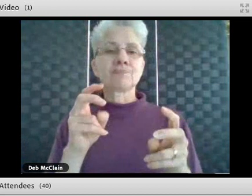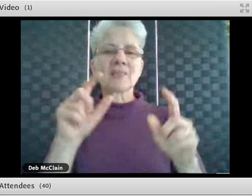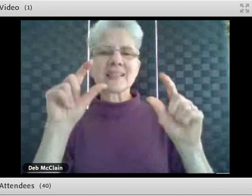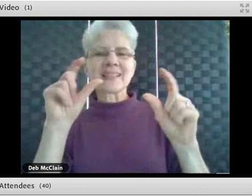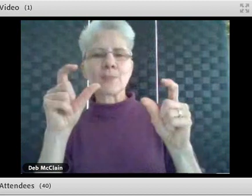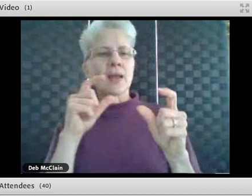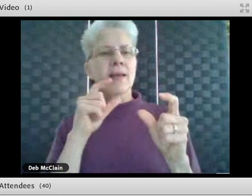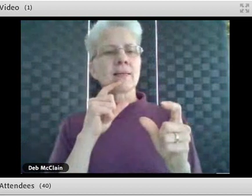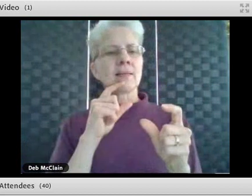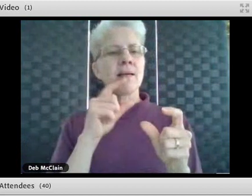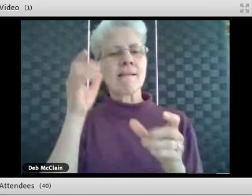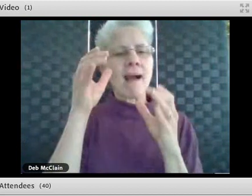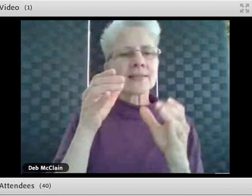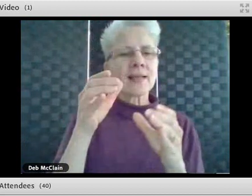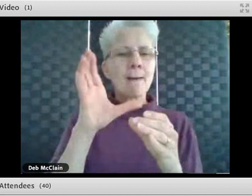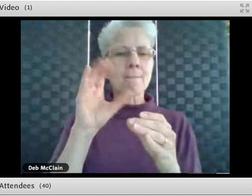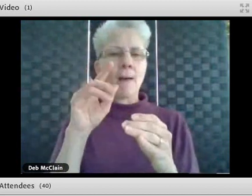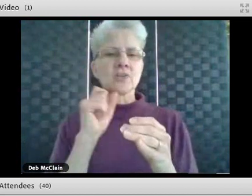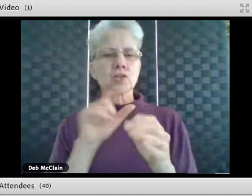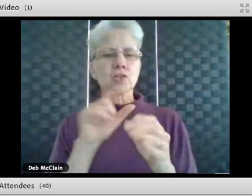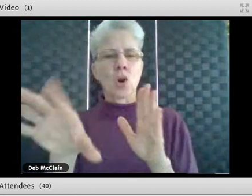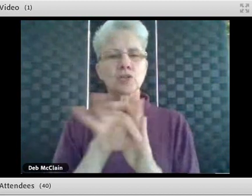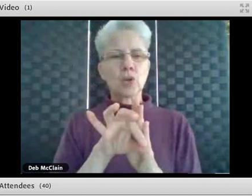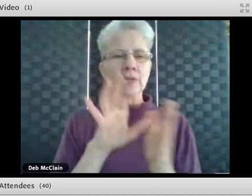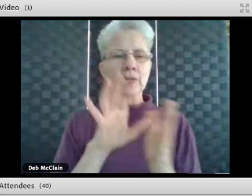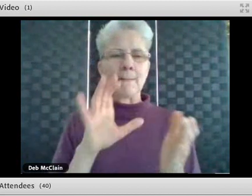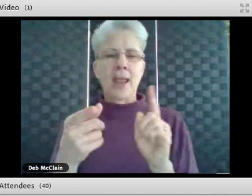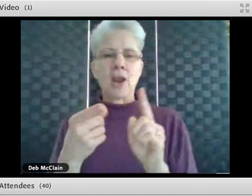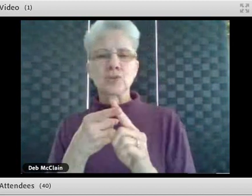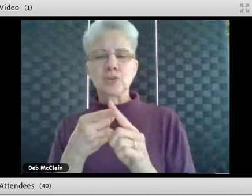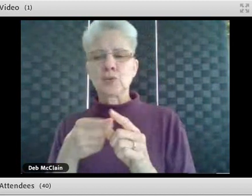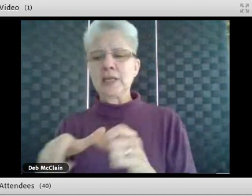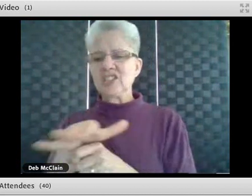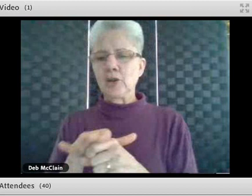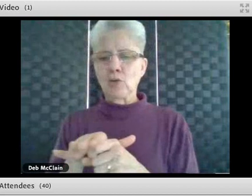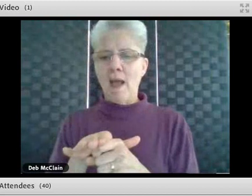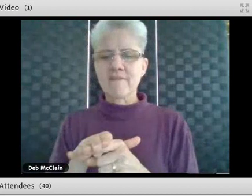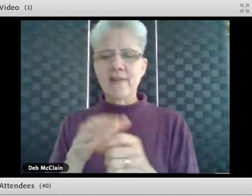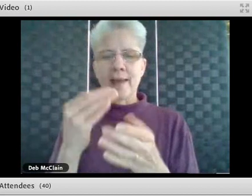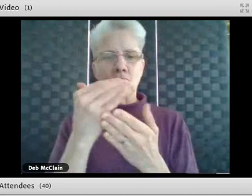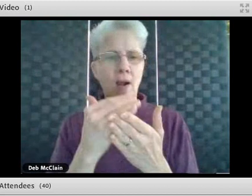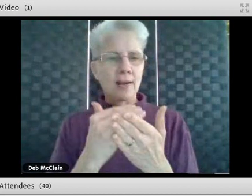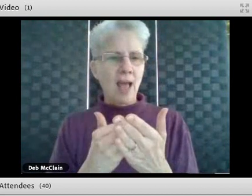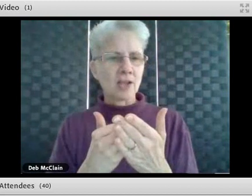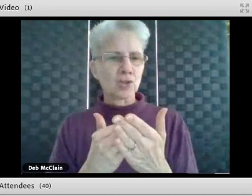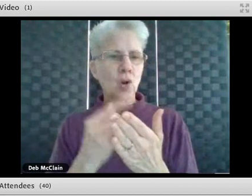are chosen as the main heading over, like, geographic, chronological sort of time period in form.